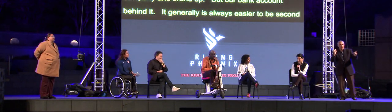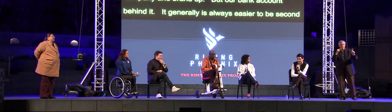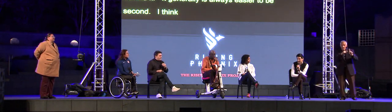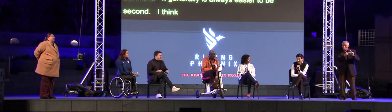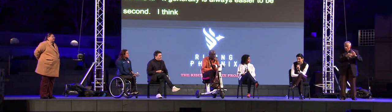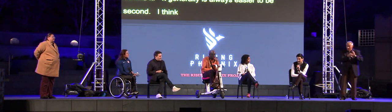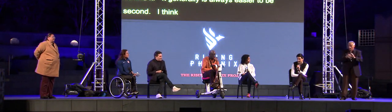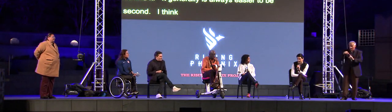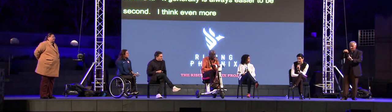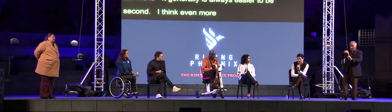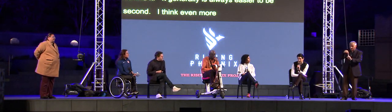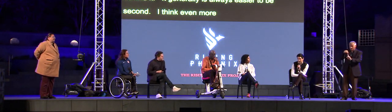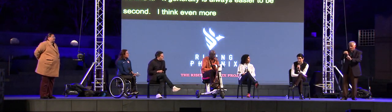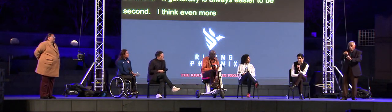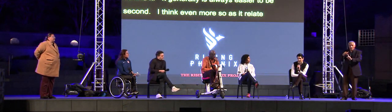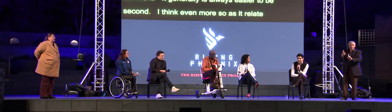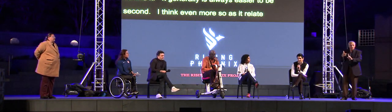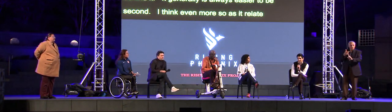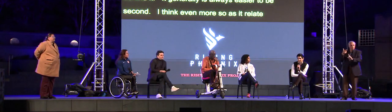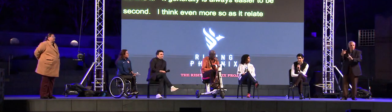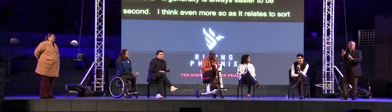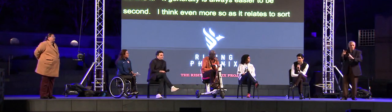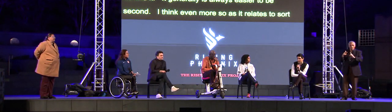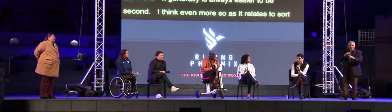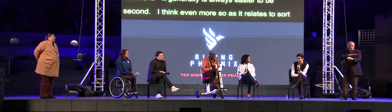to the rebalancing of power-- and you're